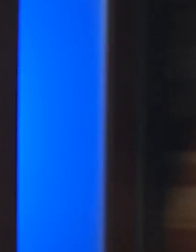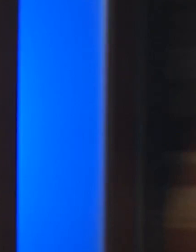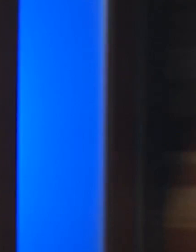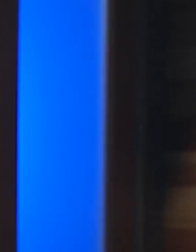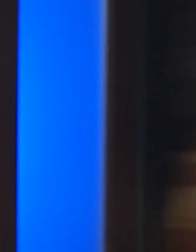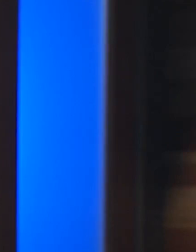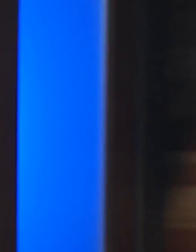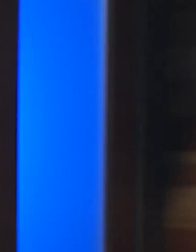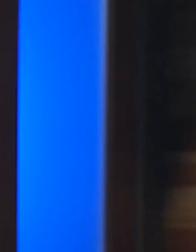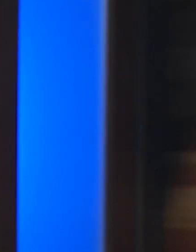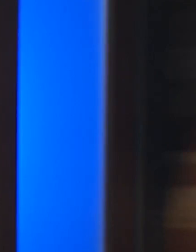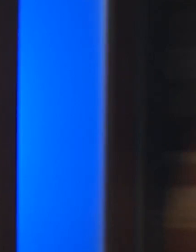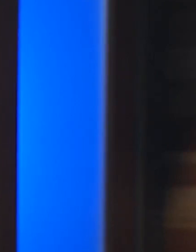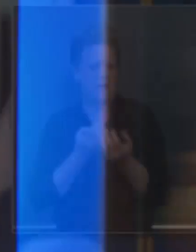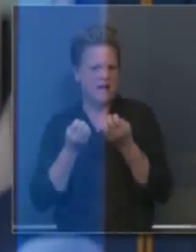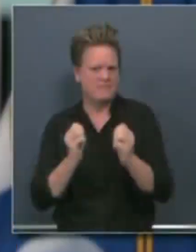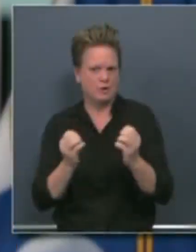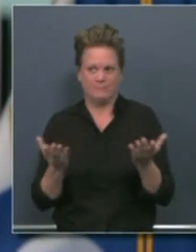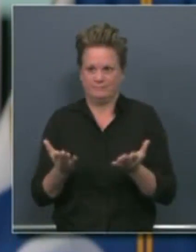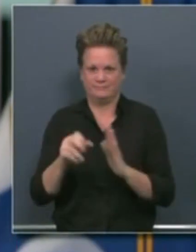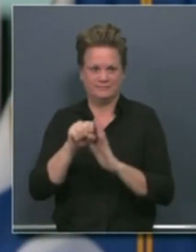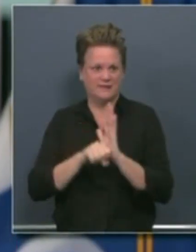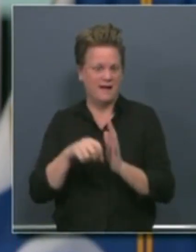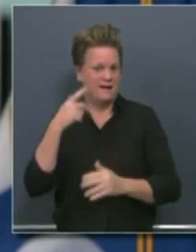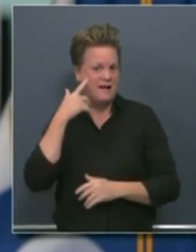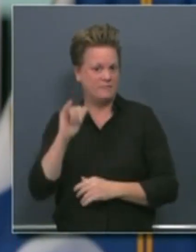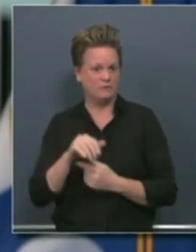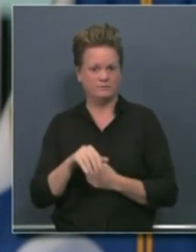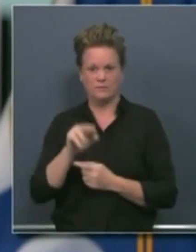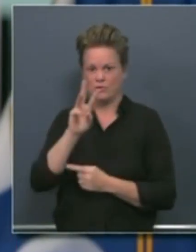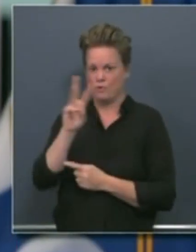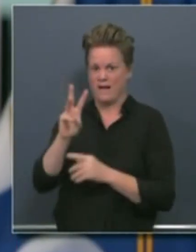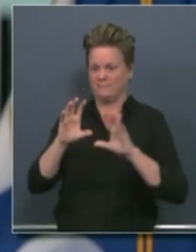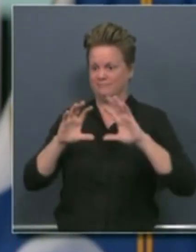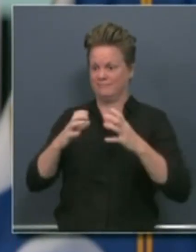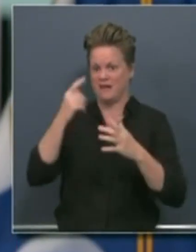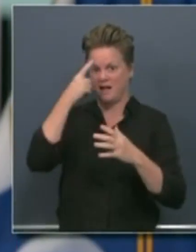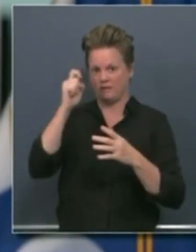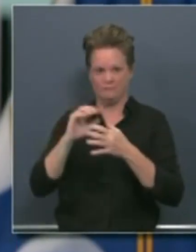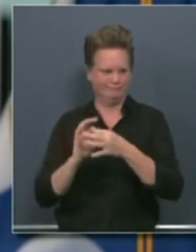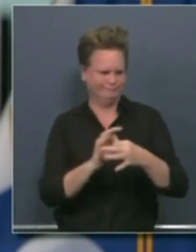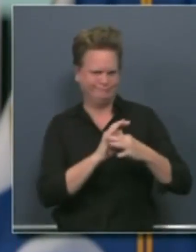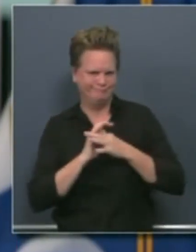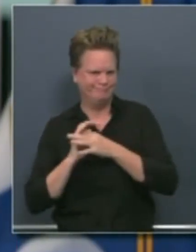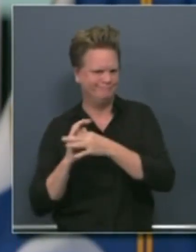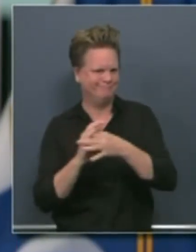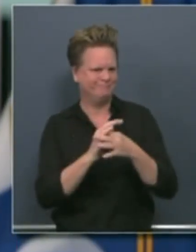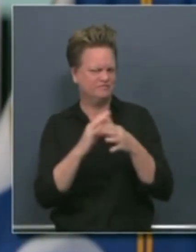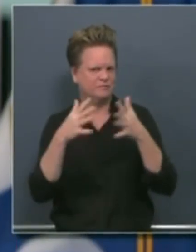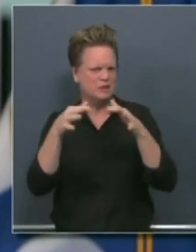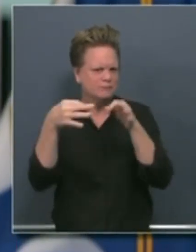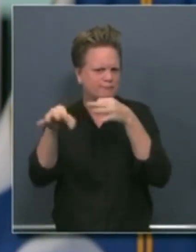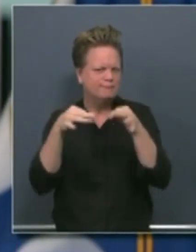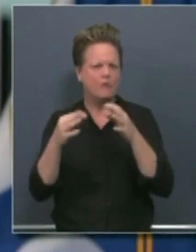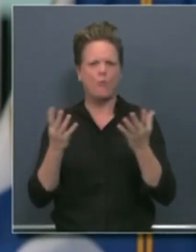FOX 5 NEWS SPECIAL REPORT. GOOD AFTERNOON, EVERYONE AND THANK YOU FOR JOINING MURRAY ARE SECOND AND THIS IS THE FOX 5 NEWS SPECIAL REPORT. GOVERNOR GAVIN NEWSOME IS